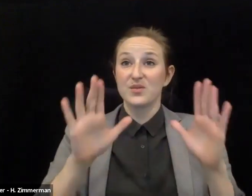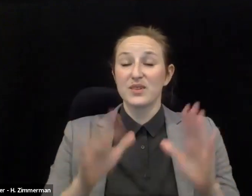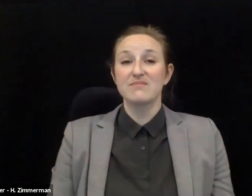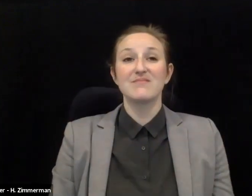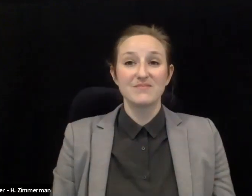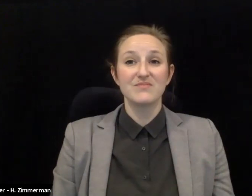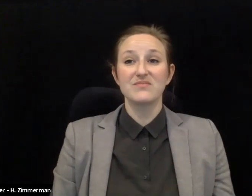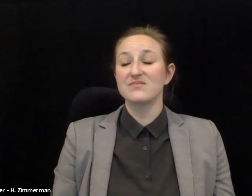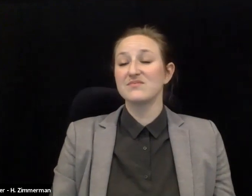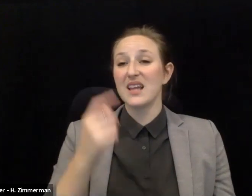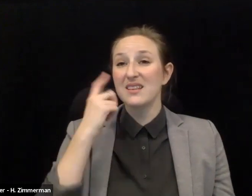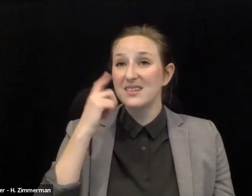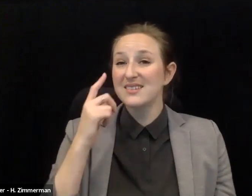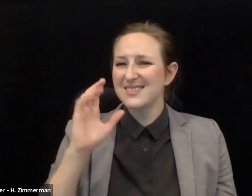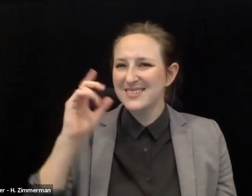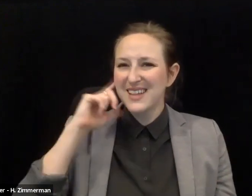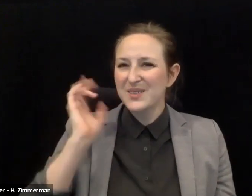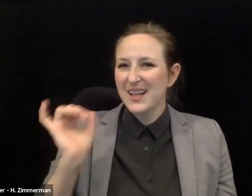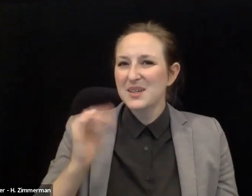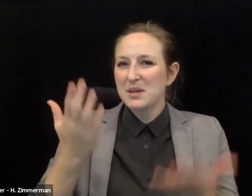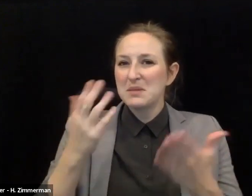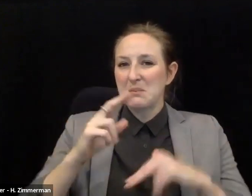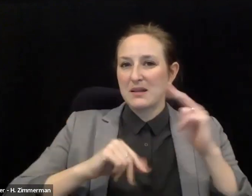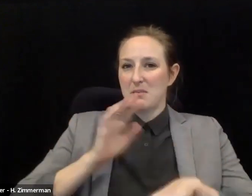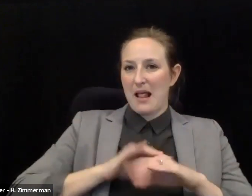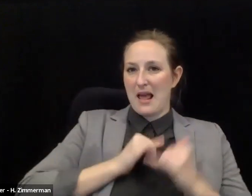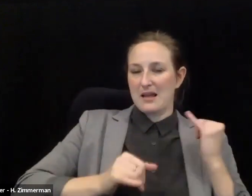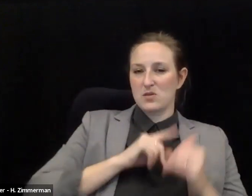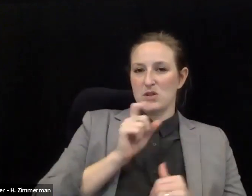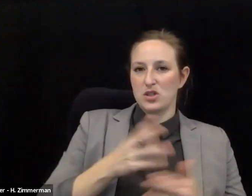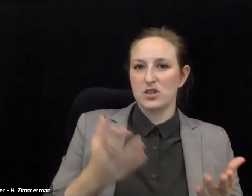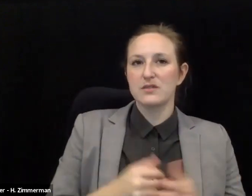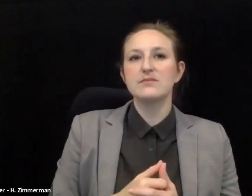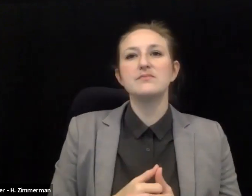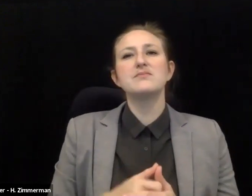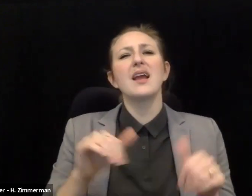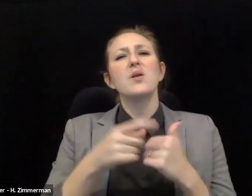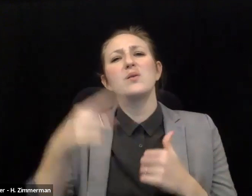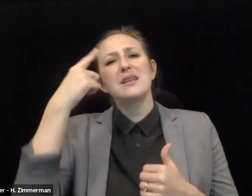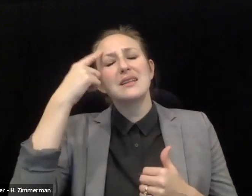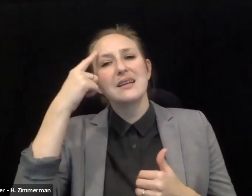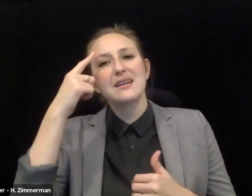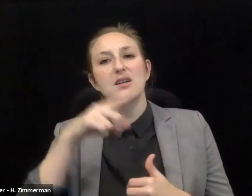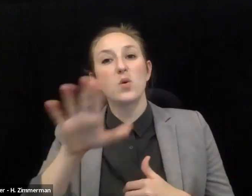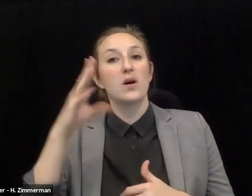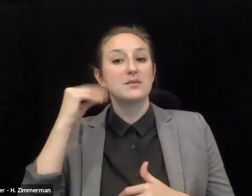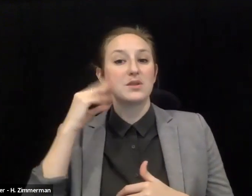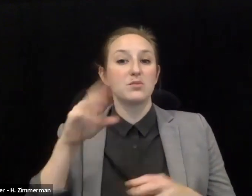kind of it sounds like this kind of that kind of builds on maybe my last question here, which is a How do you think that your experience providing virtual exchange